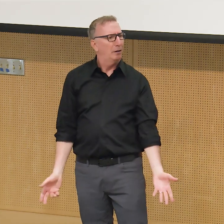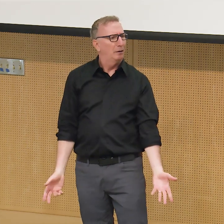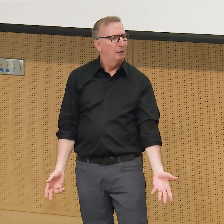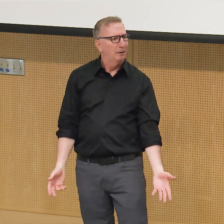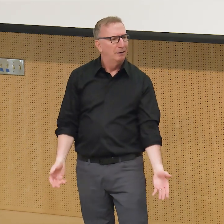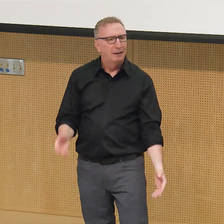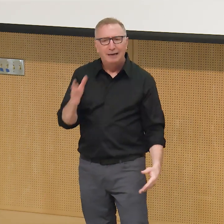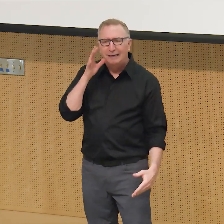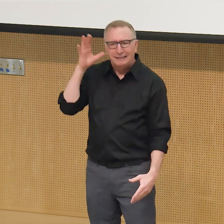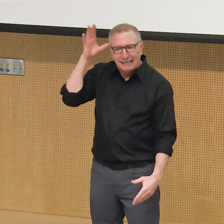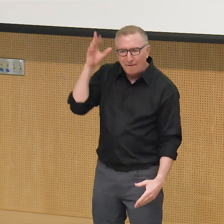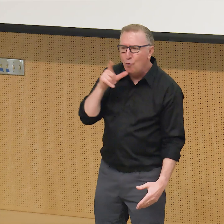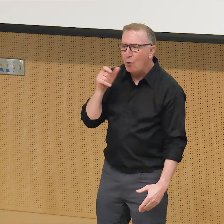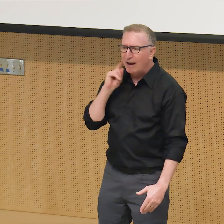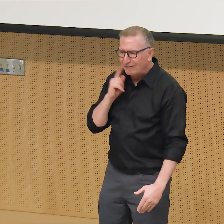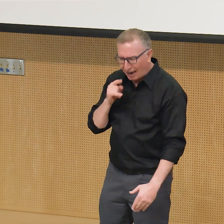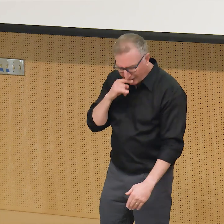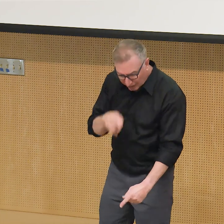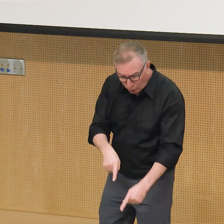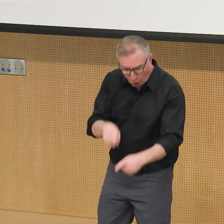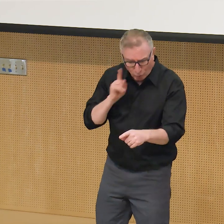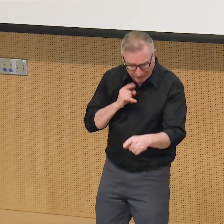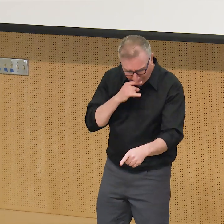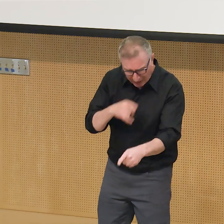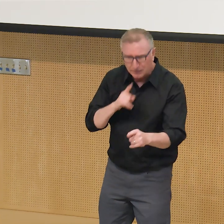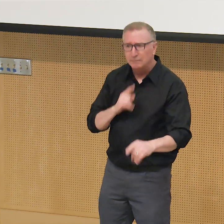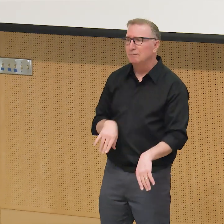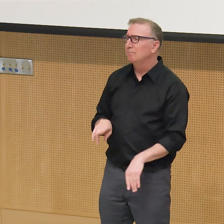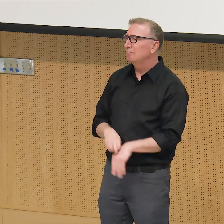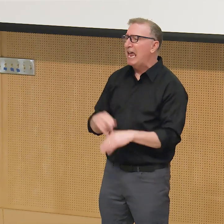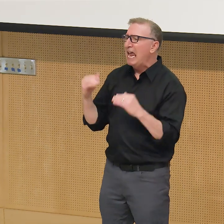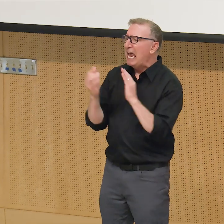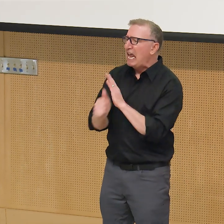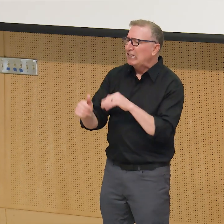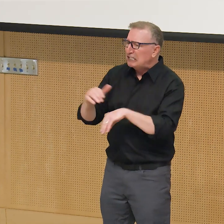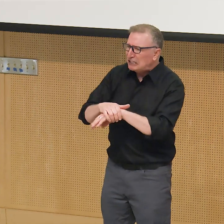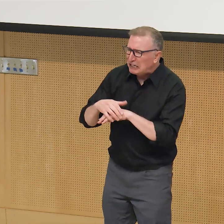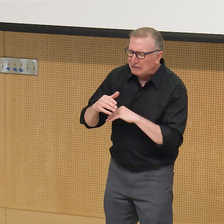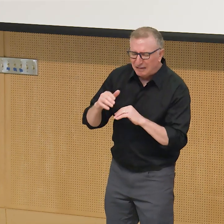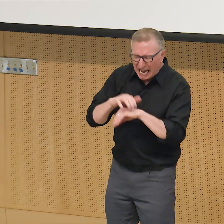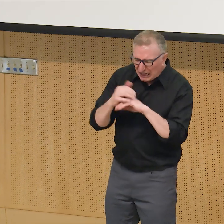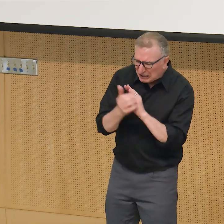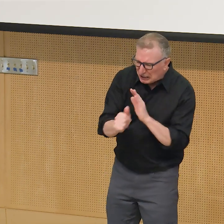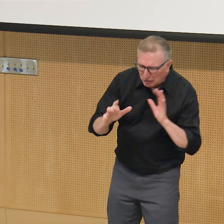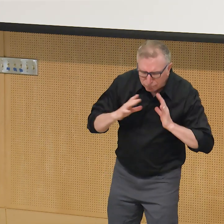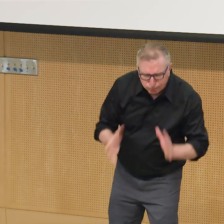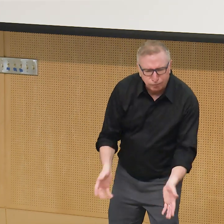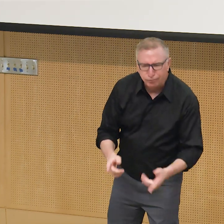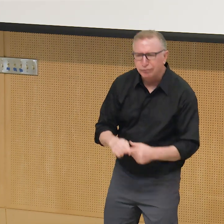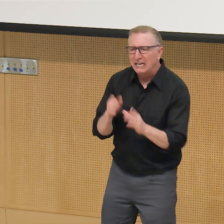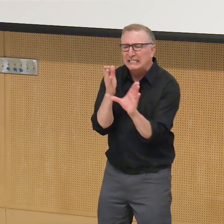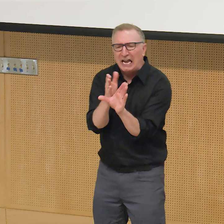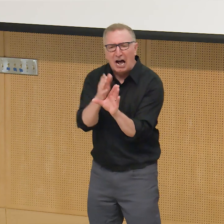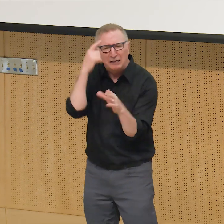over a longitudinal study and followed them for many years and showed that sign language was natural for them,